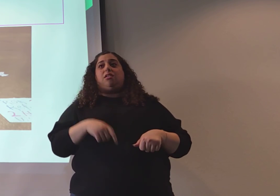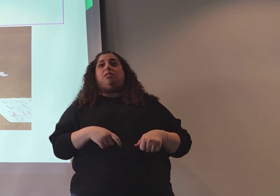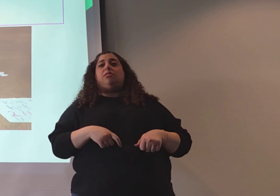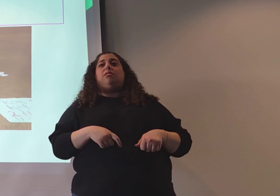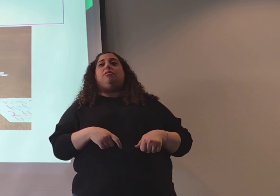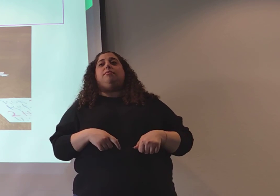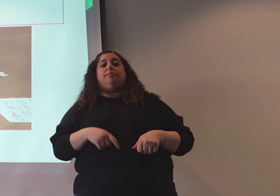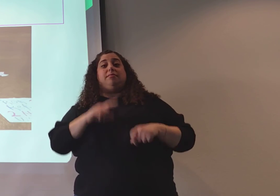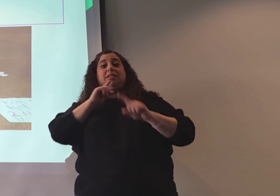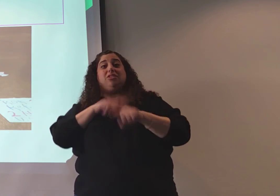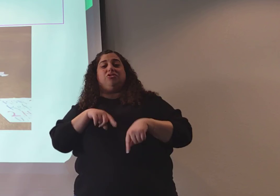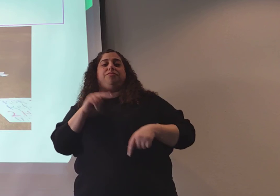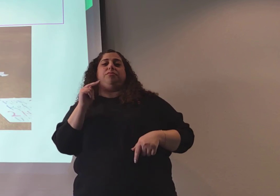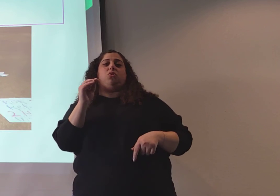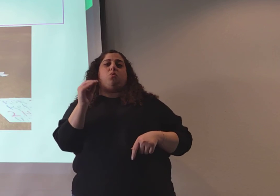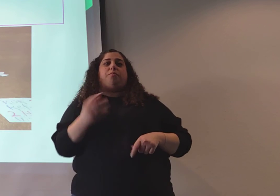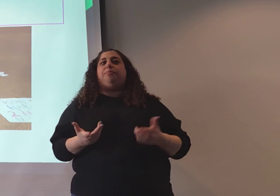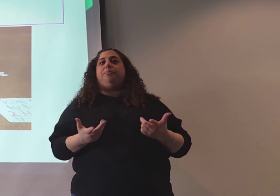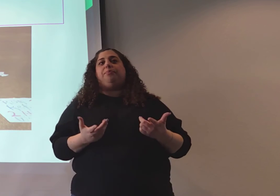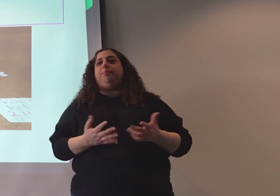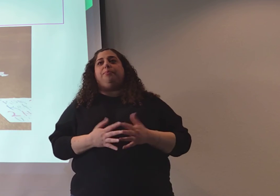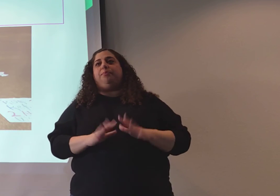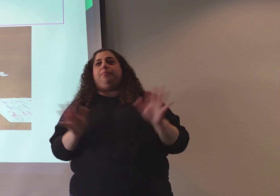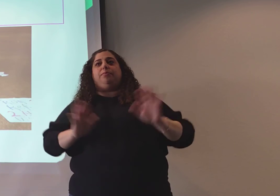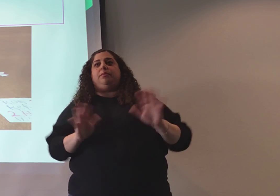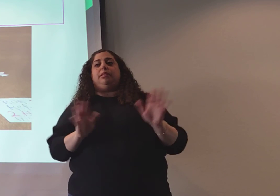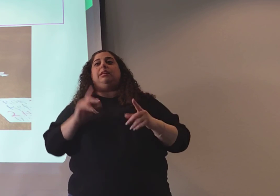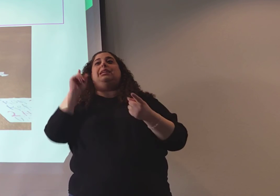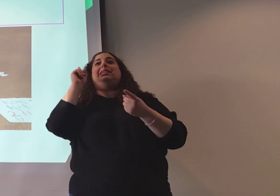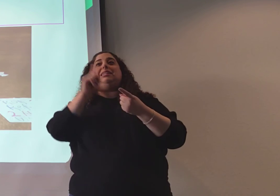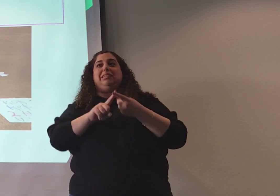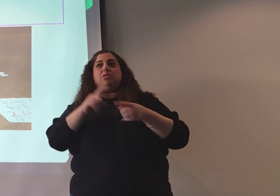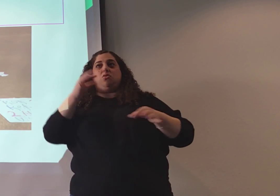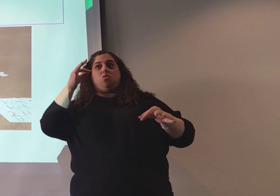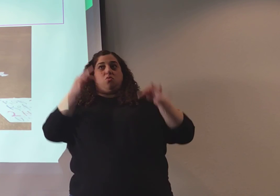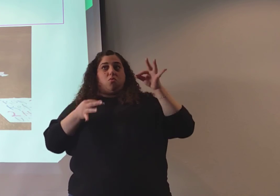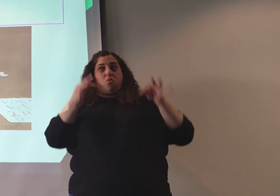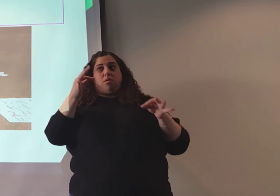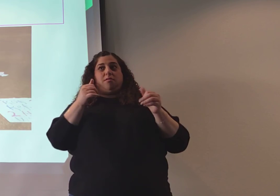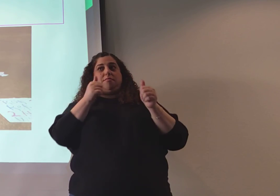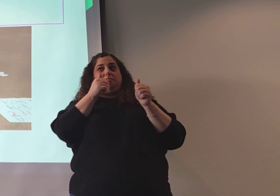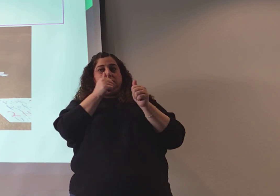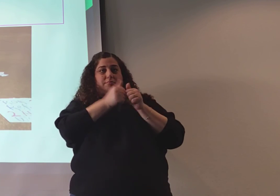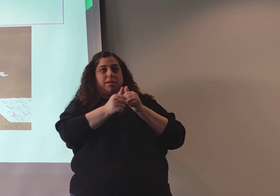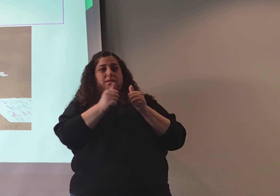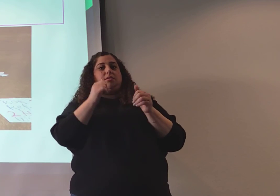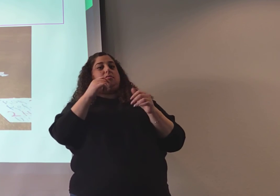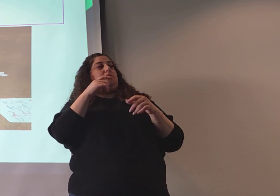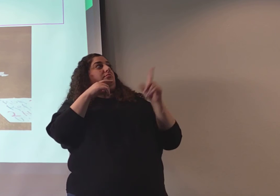eviction notice, then the case will go to trial. You have to appear at trial.